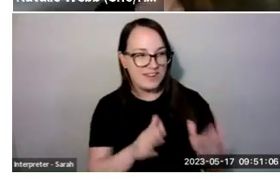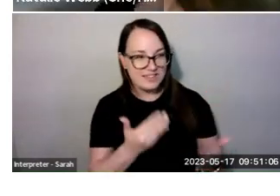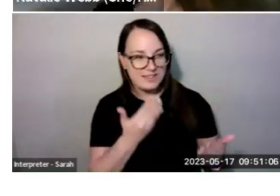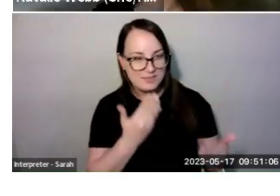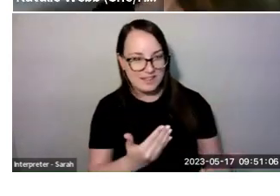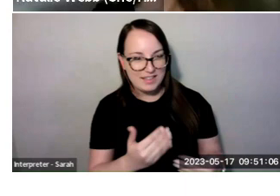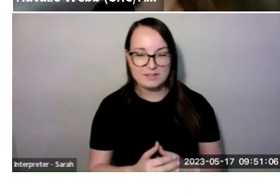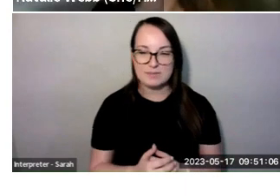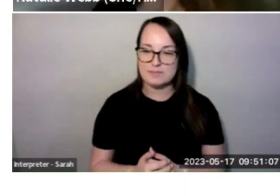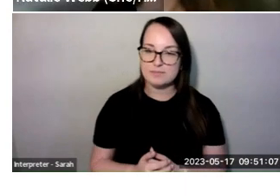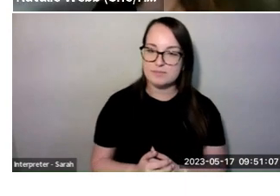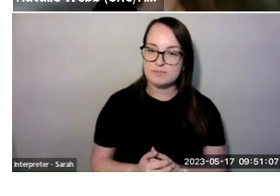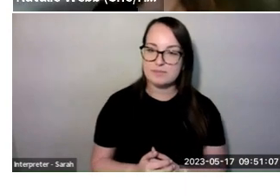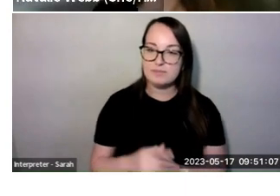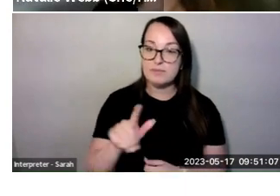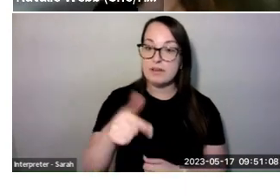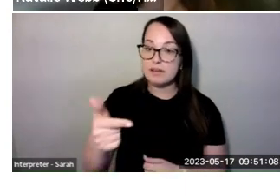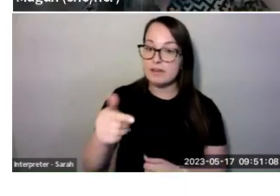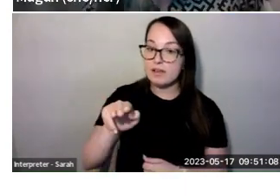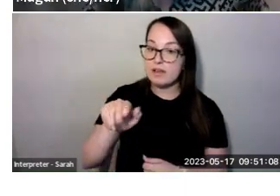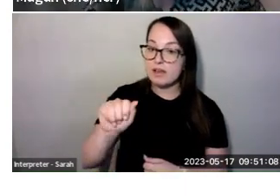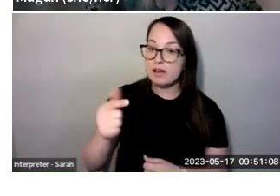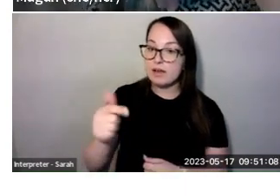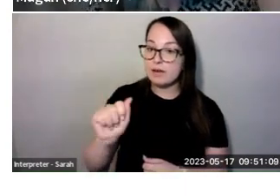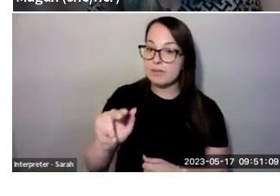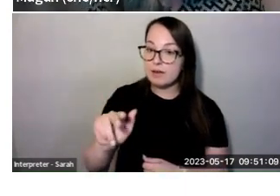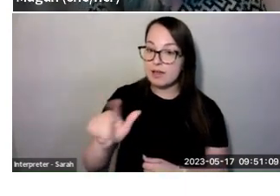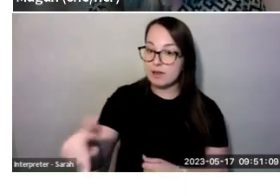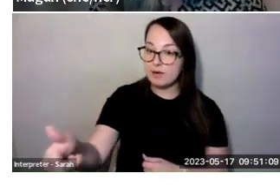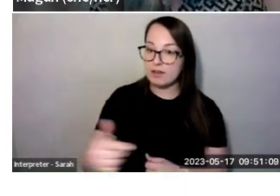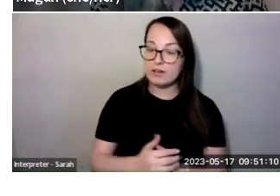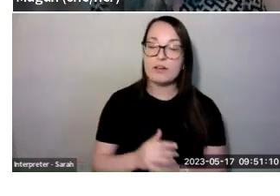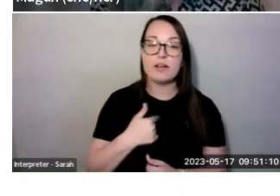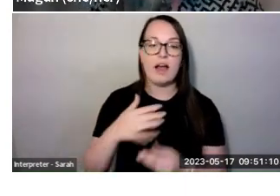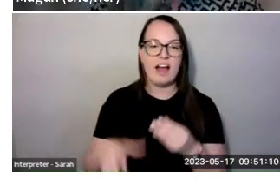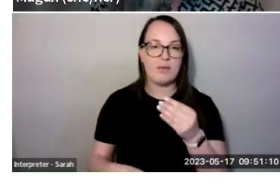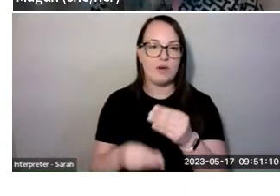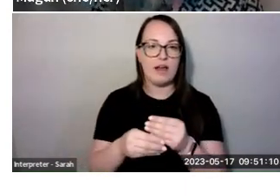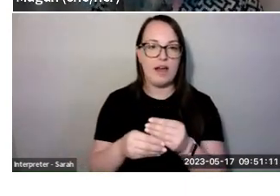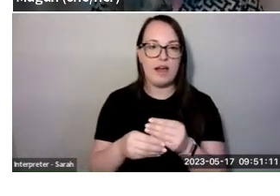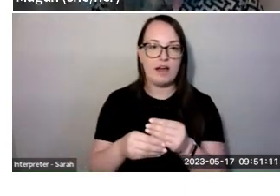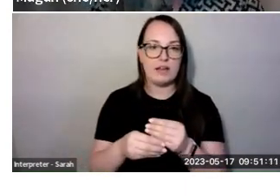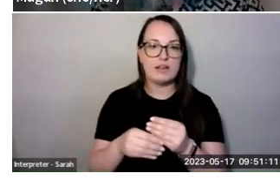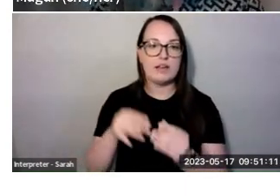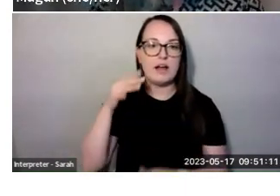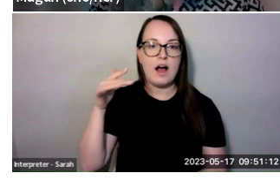you in our experience -- X, Y and Z -- working with them. Natalie: Awesome. Thank you so much. Magan, go ahead.